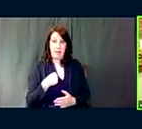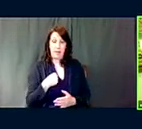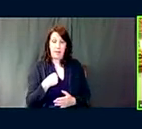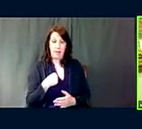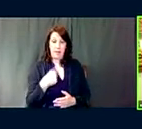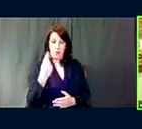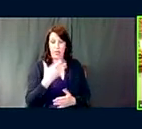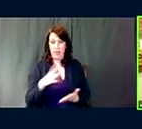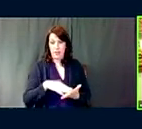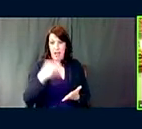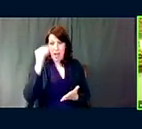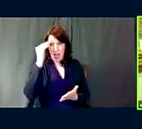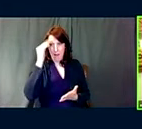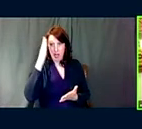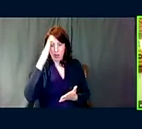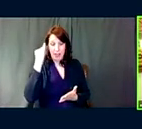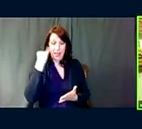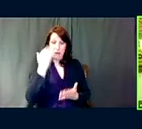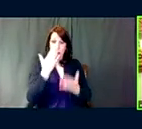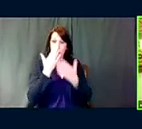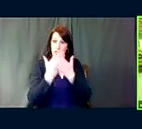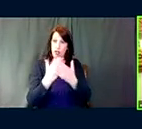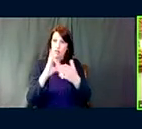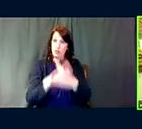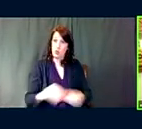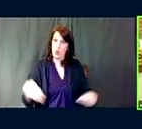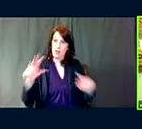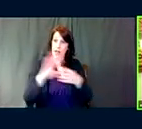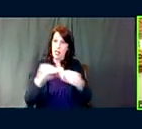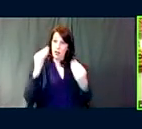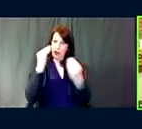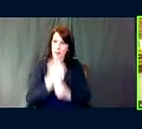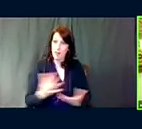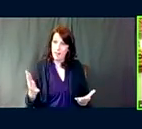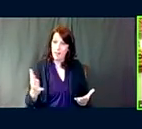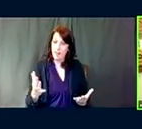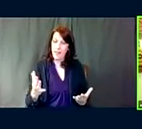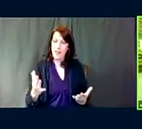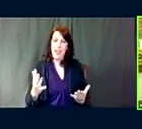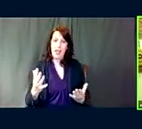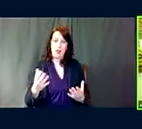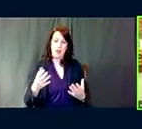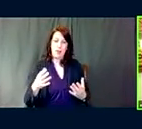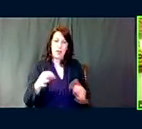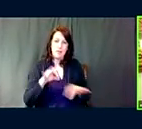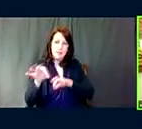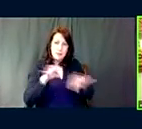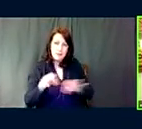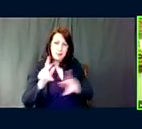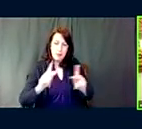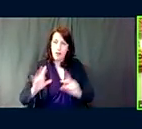PART FOR ME HAS BEEN ONE OF THE THINGS I'VE LEARNED IF YOU'RE A REALLY GOOD STORYTELLER AND CAN GET FOLKS EXCITED AND WANT TO